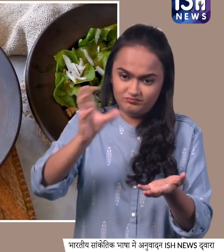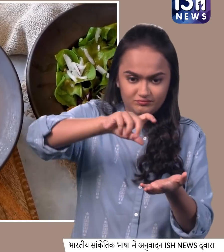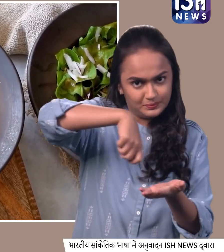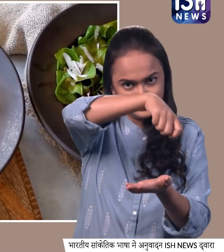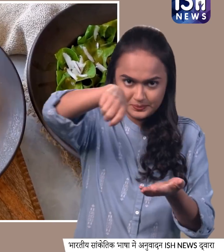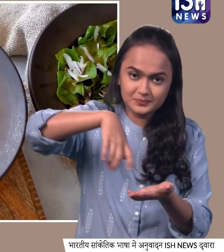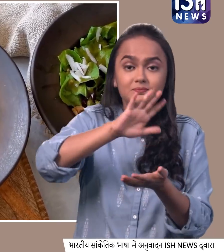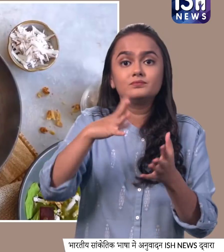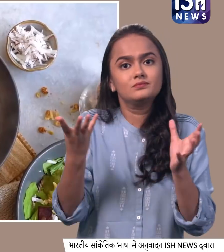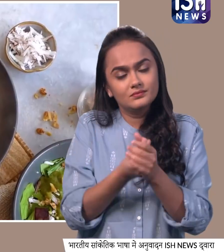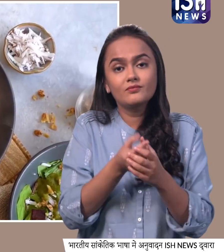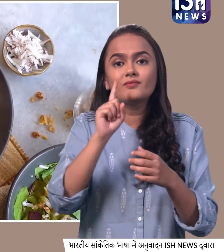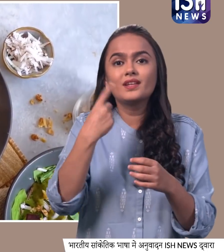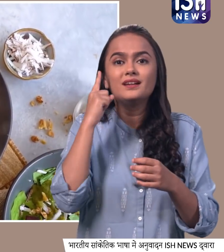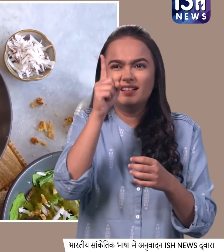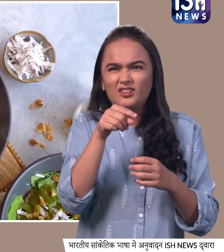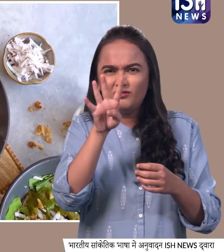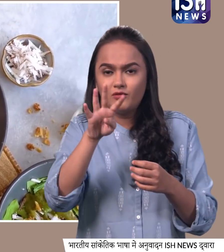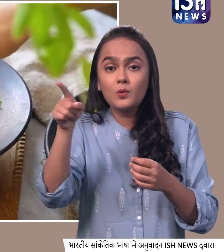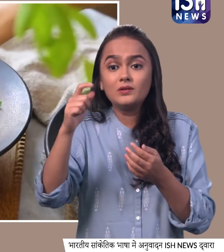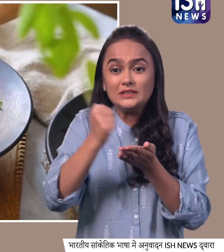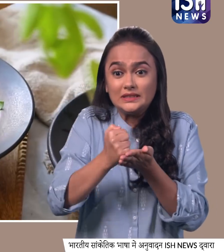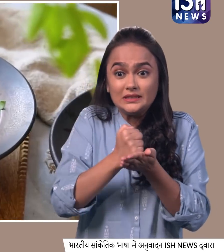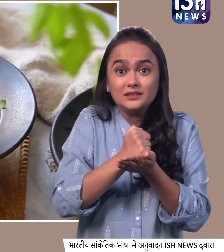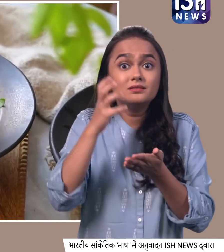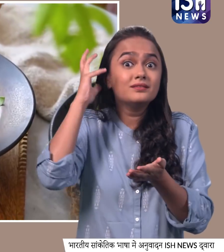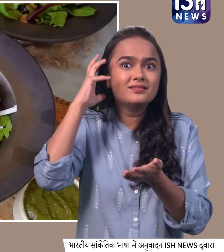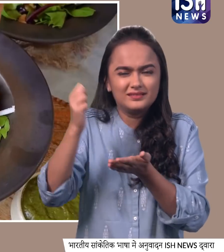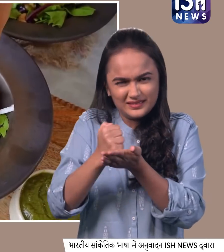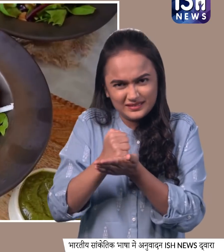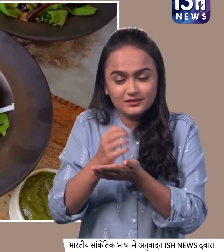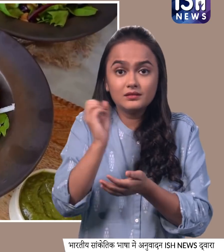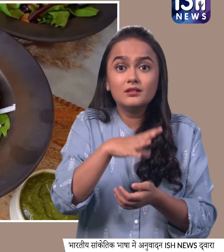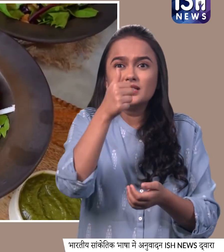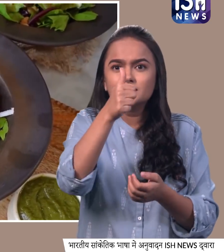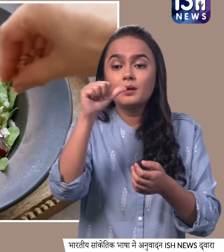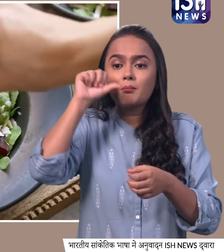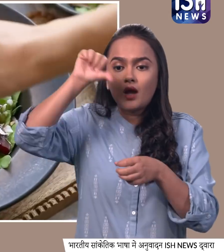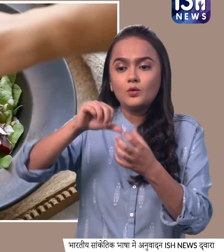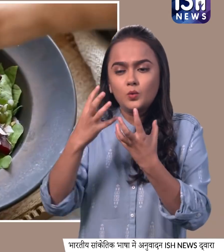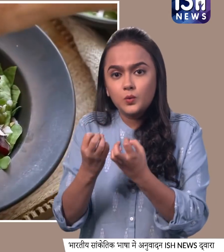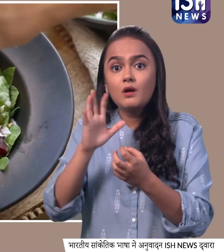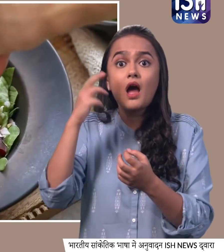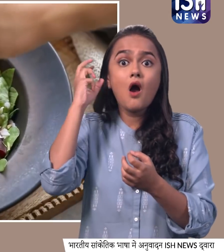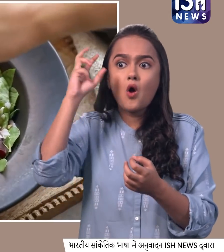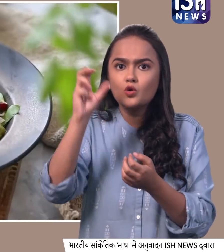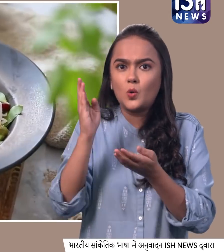and add 1/4 cup chopped coconut kernel and 6 soaked and chopped walnuts